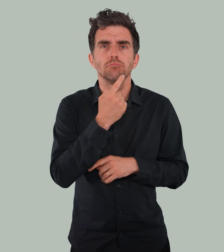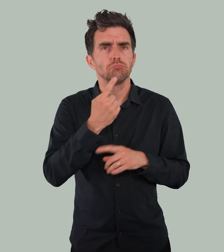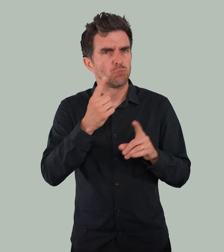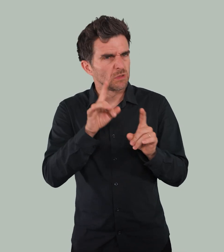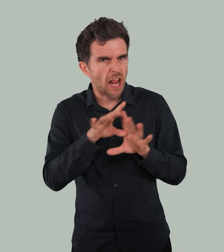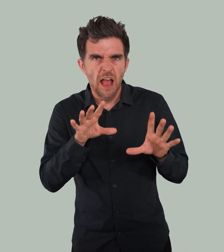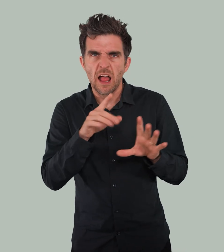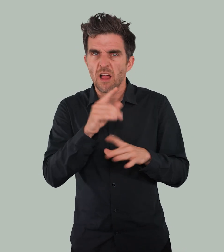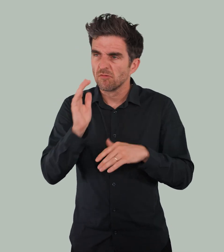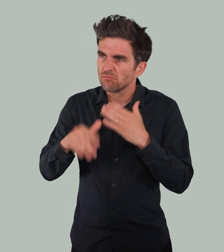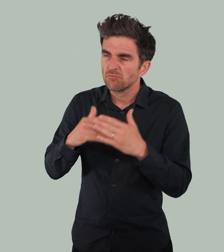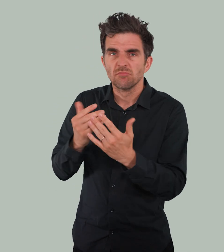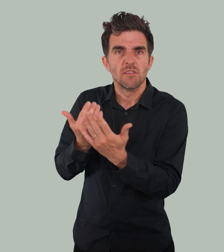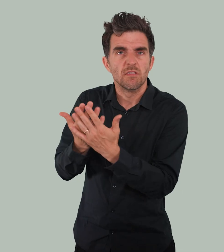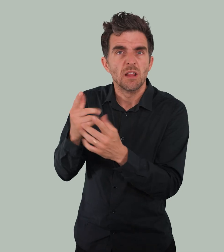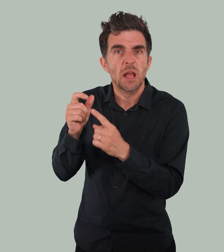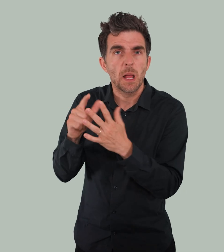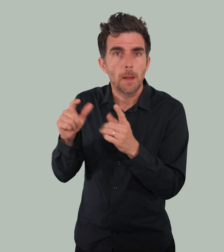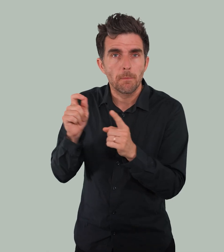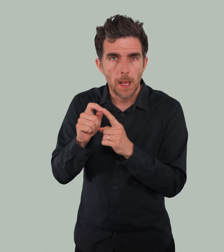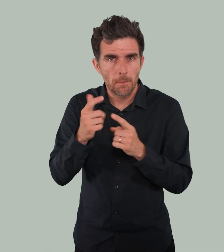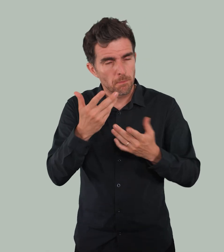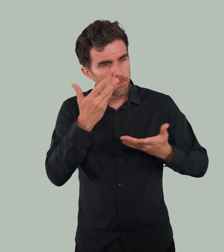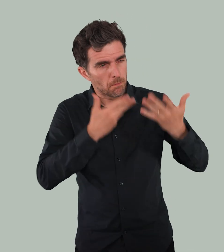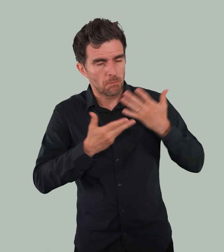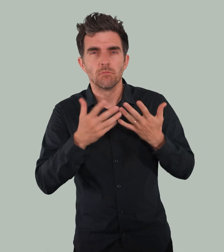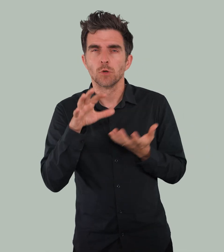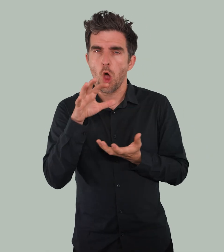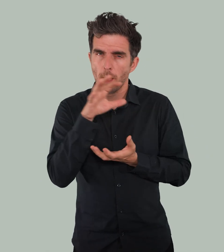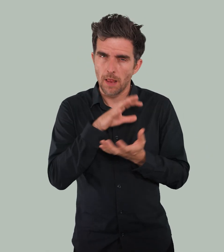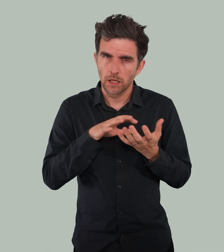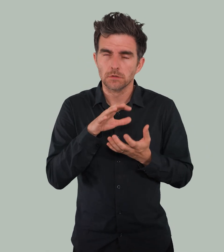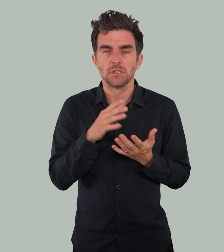the experience of claiming PIP is consistently described as complex,